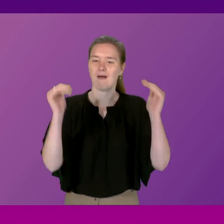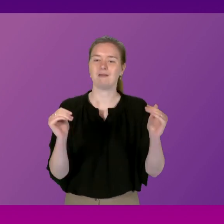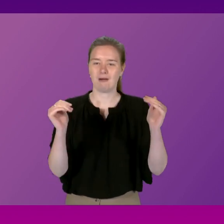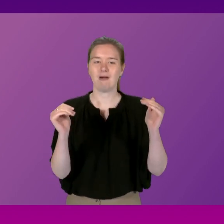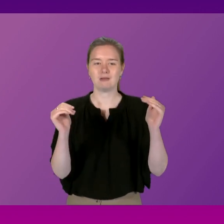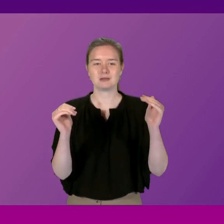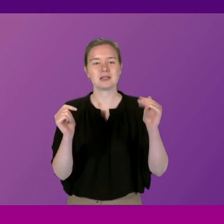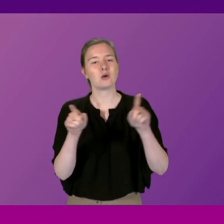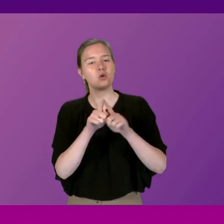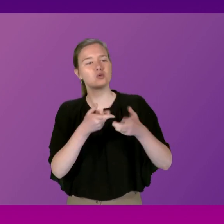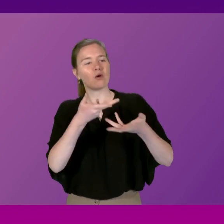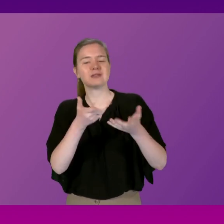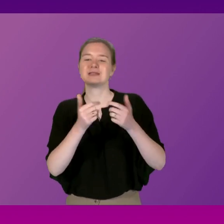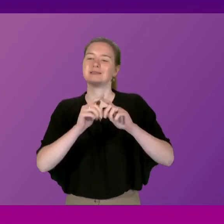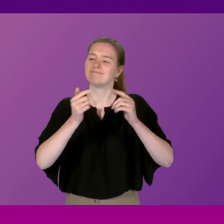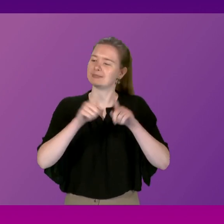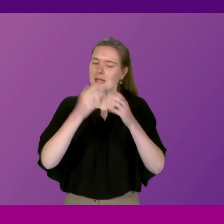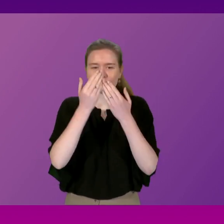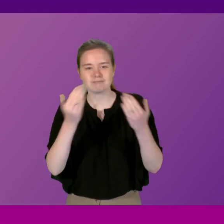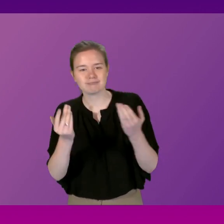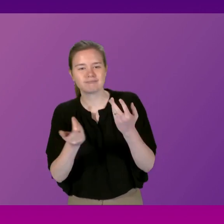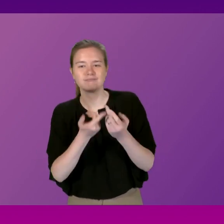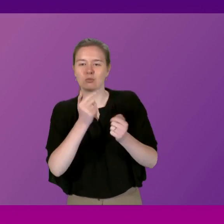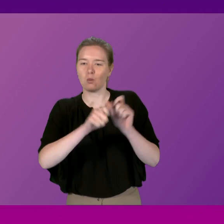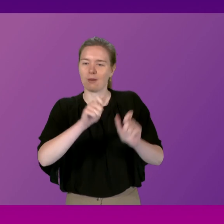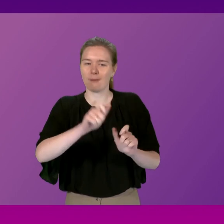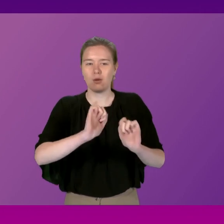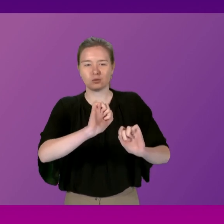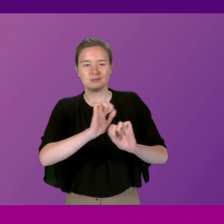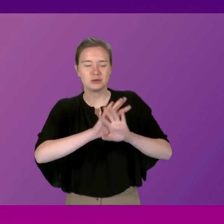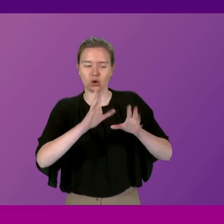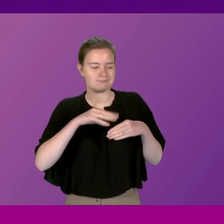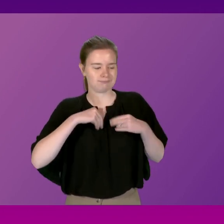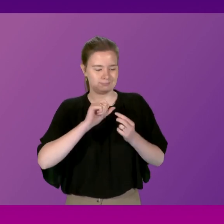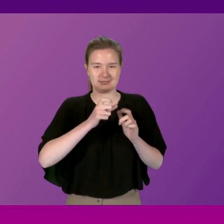and offered him the same dignity as the experience of those who did not have a disability.